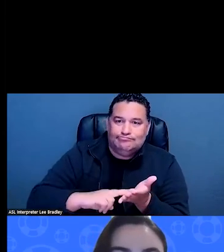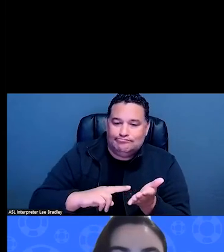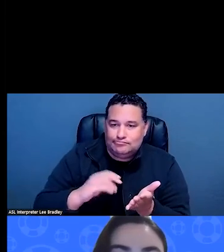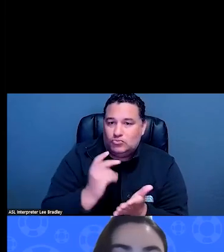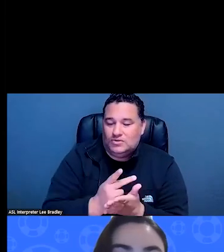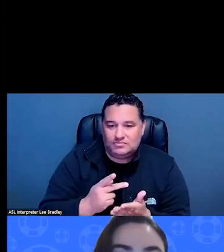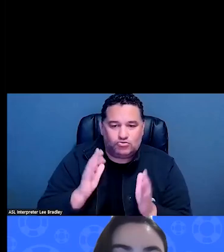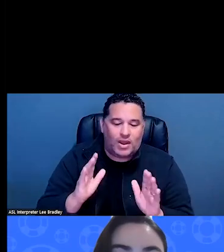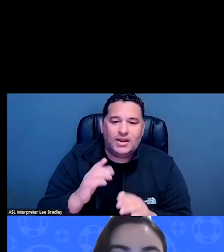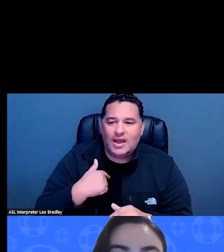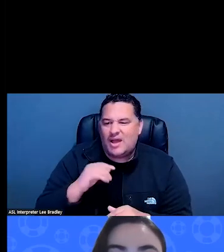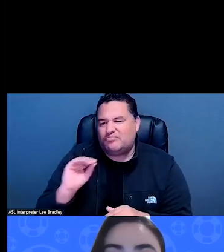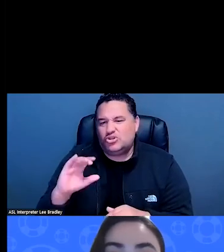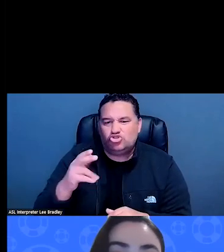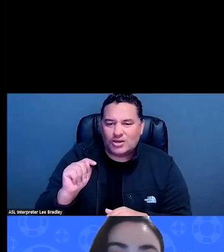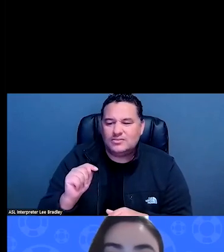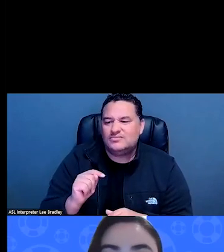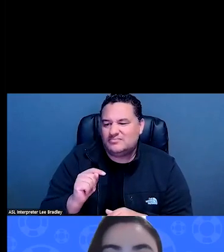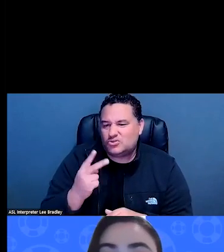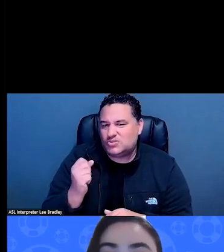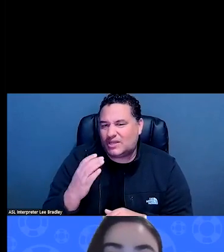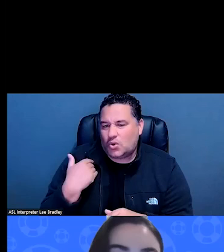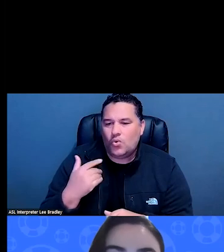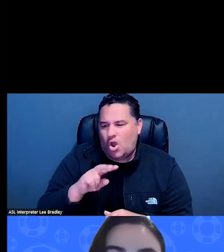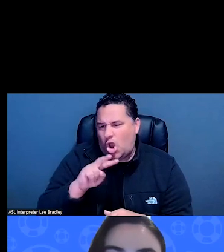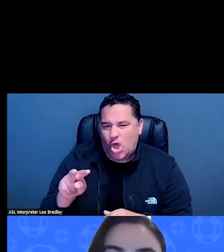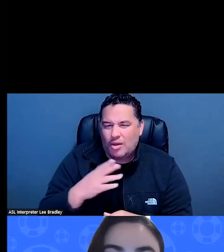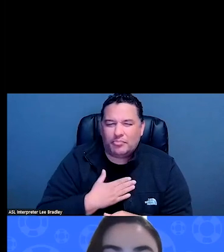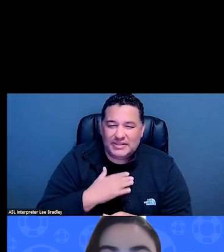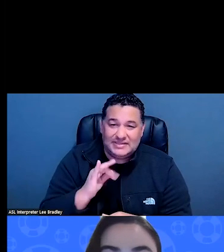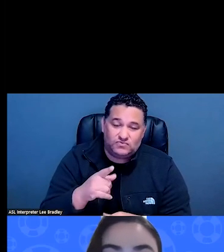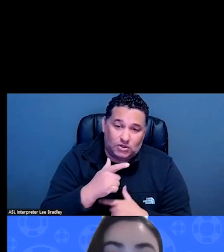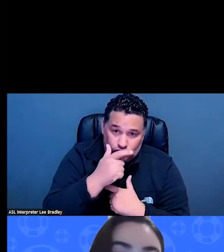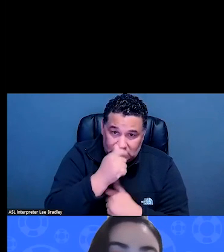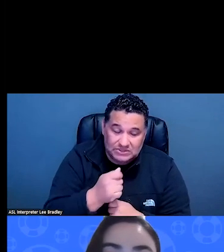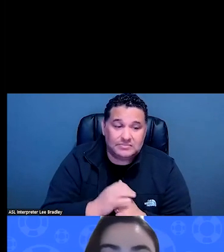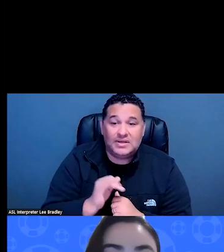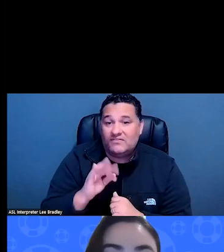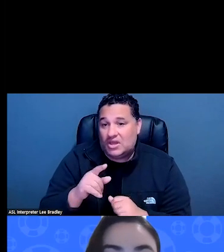YOUR SENATORS. TO GET THEM TO SIGN ON. GREAT. JUST, JUST, AGAIN, I DROPPED THAT IN THE CHAT. A COUPLE SECONDS